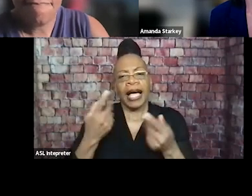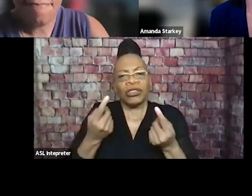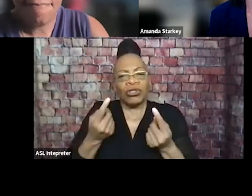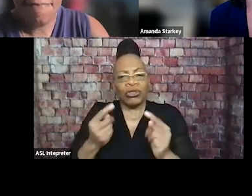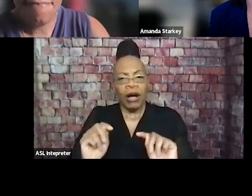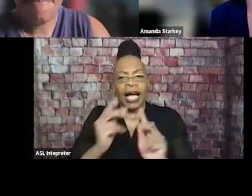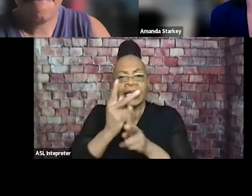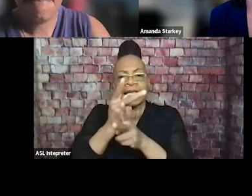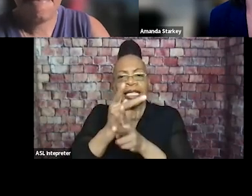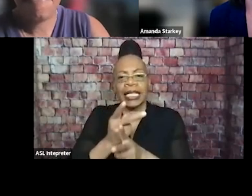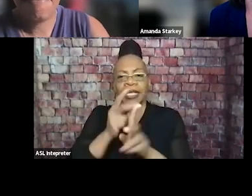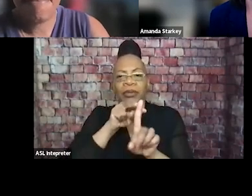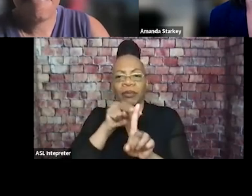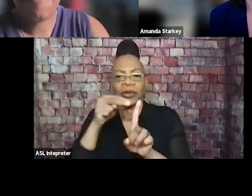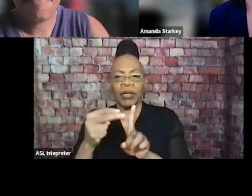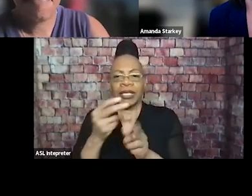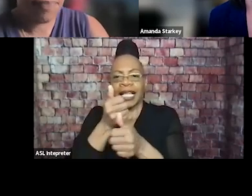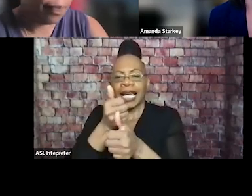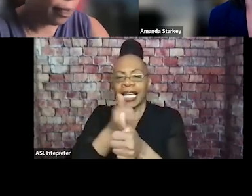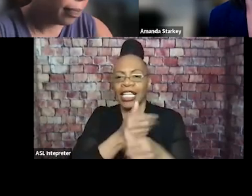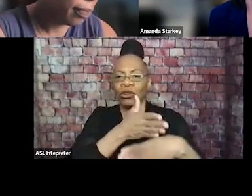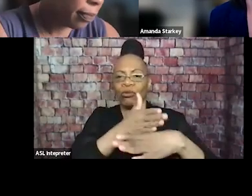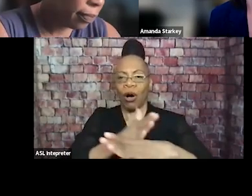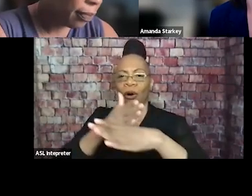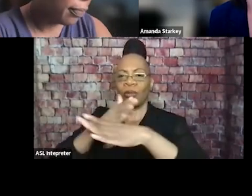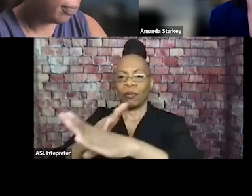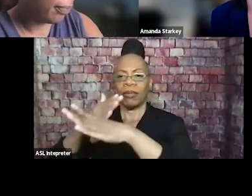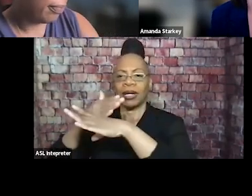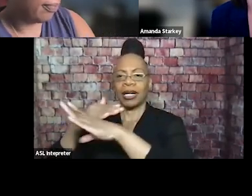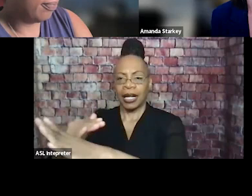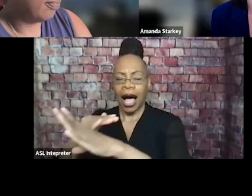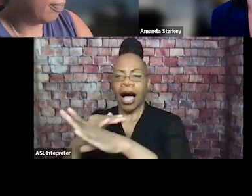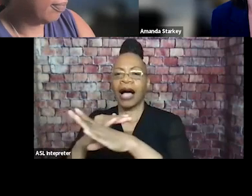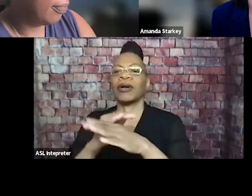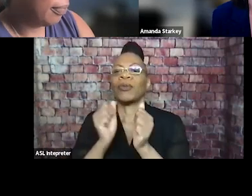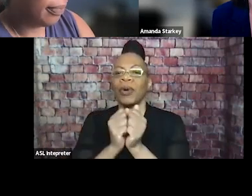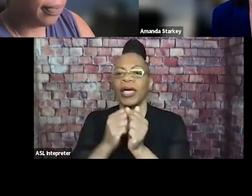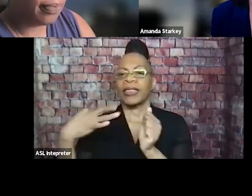that every roadblock with the application process when working with an applicant